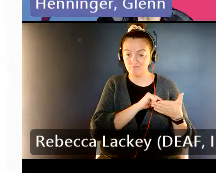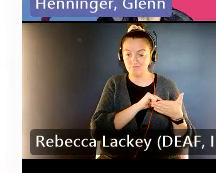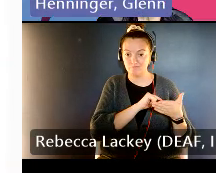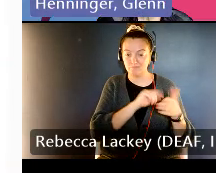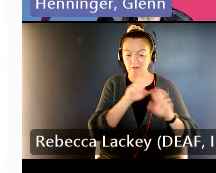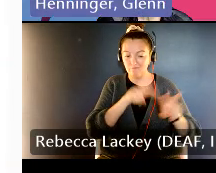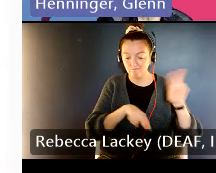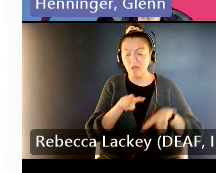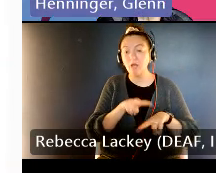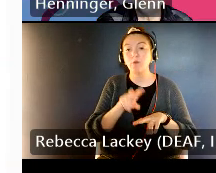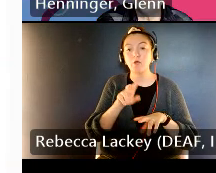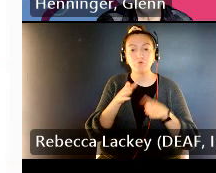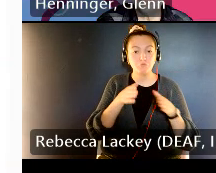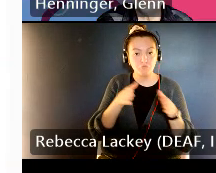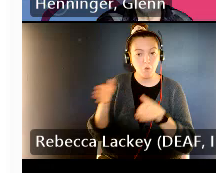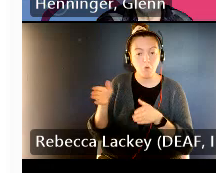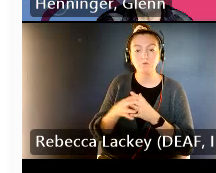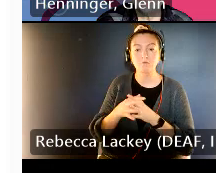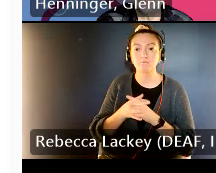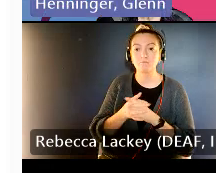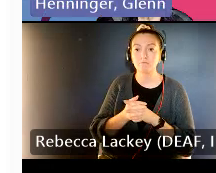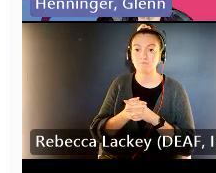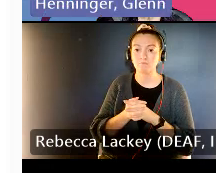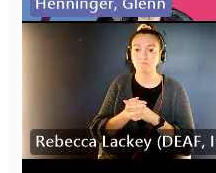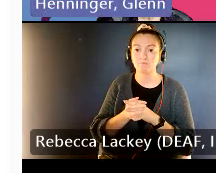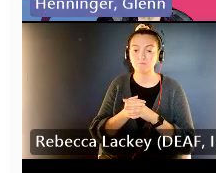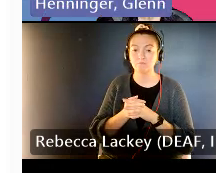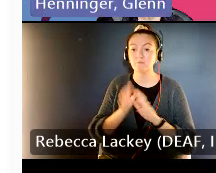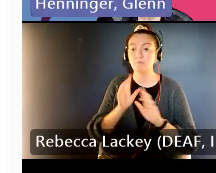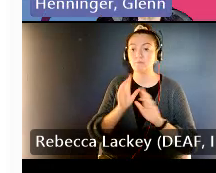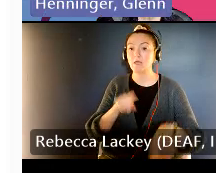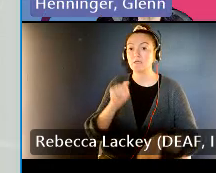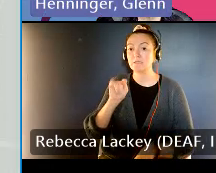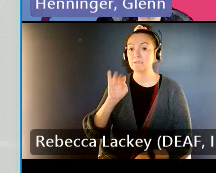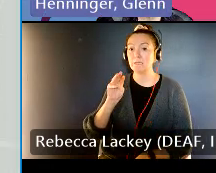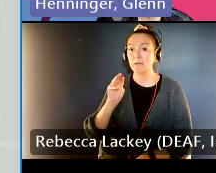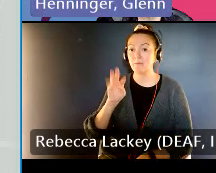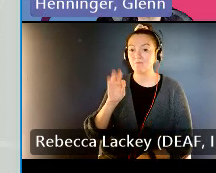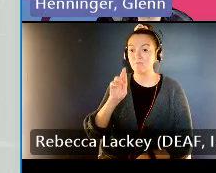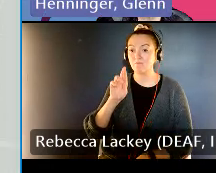And to answer Tim Foley, the that was assigned maximum points for